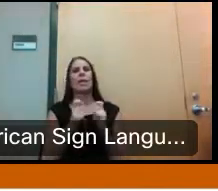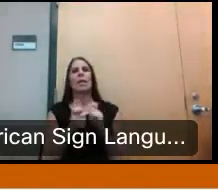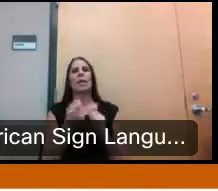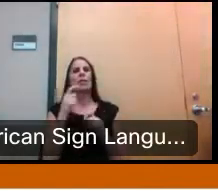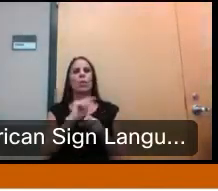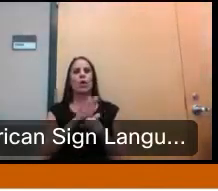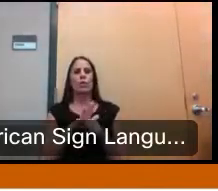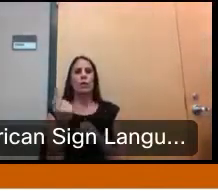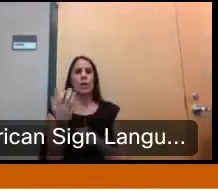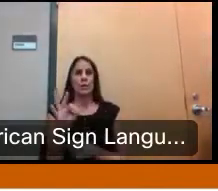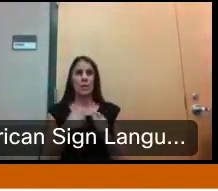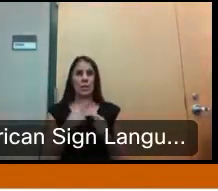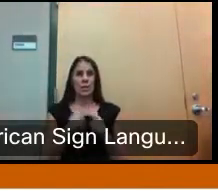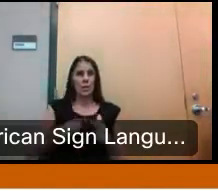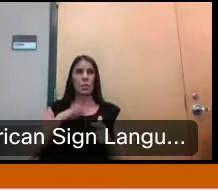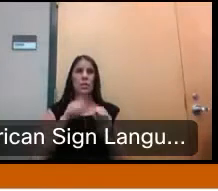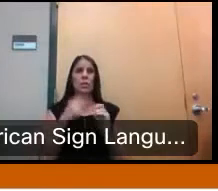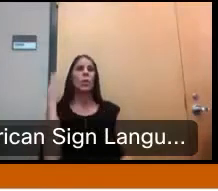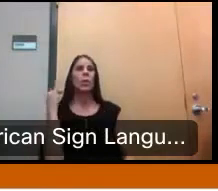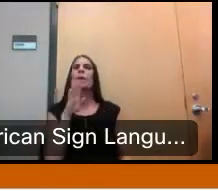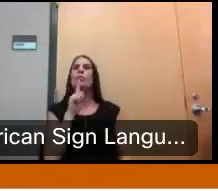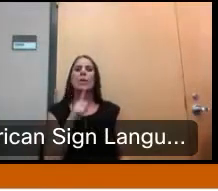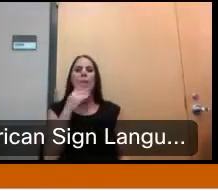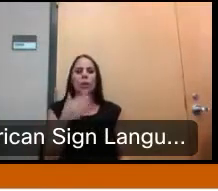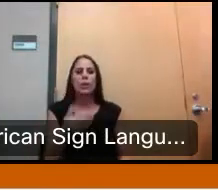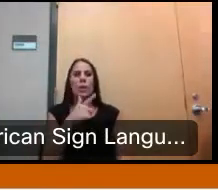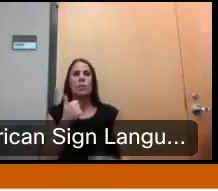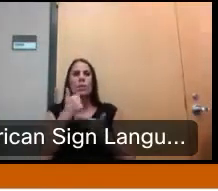And we talked about why this was really good, because it was helping raise, perceived suitability,